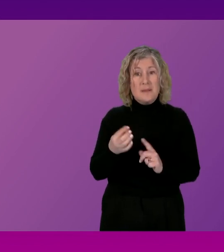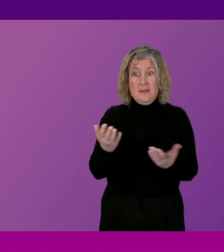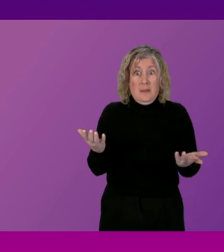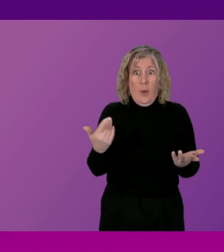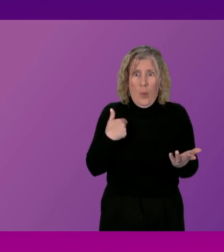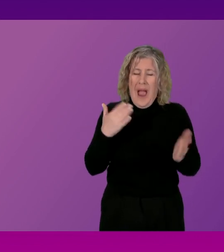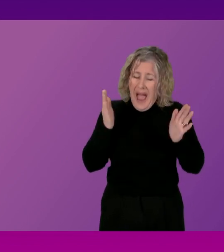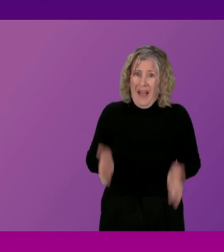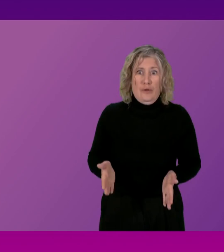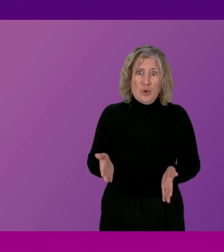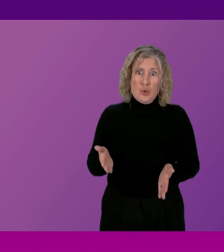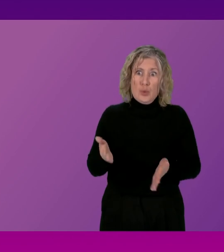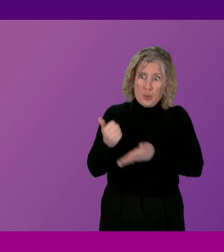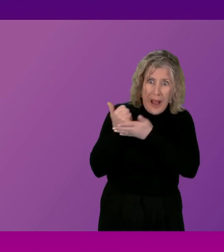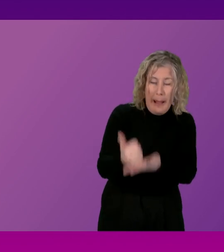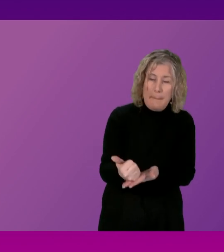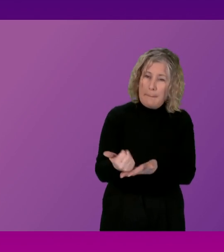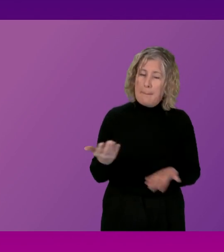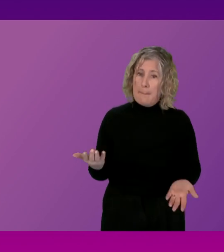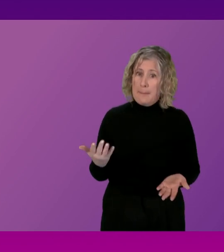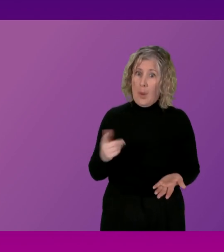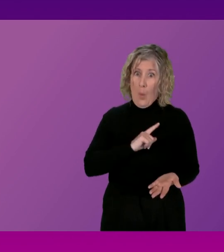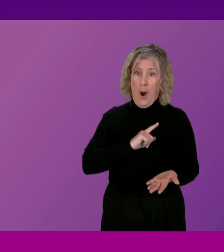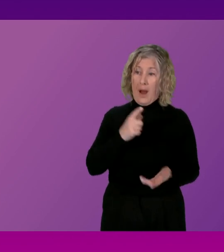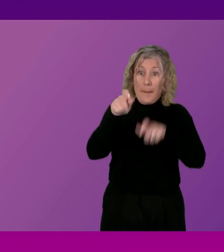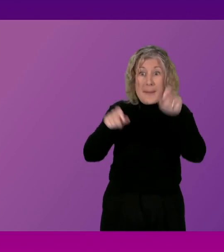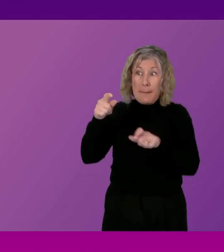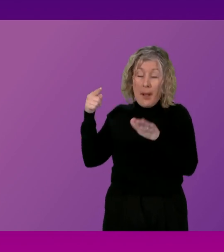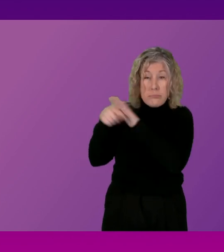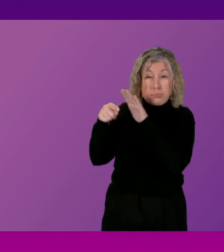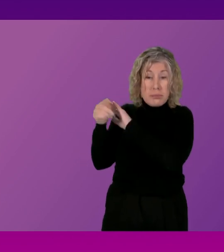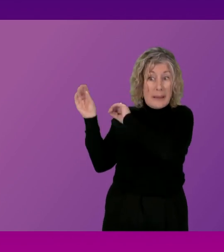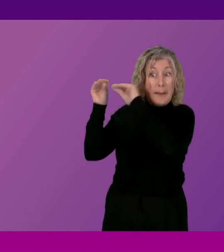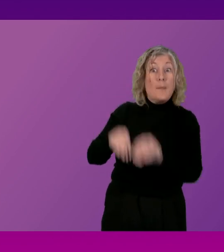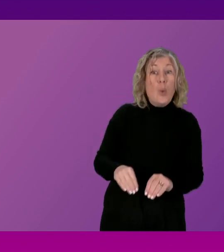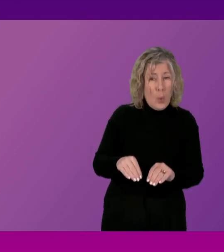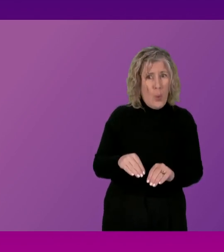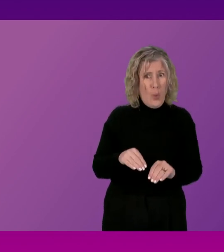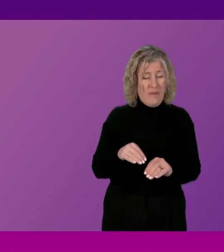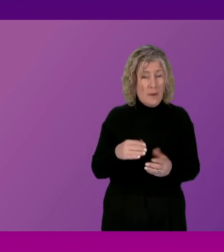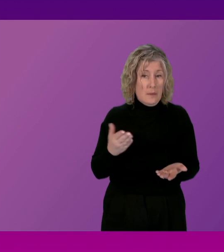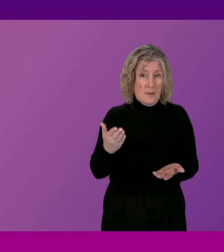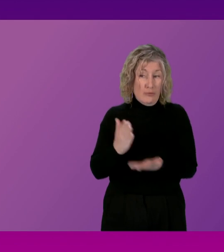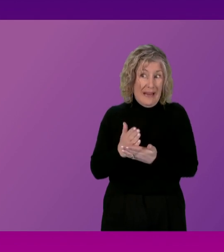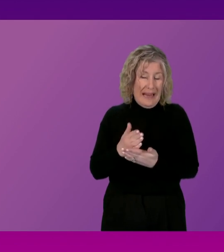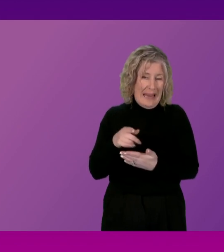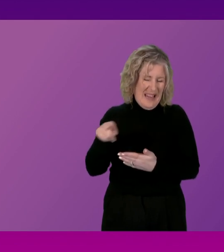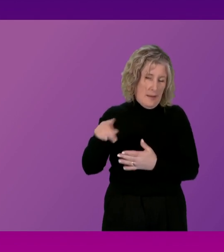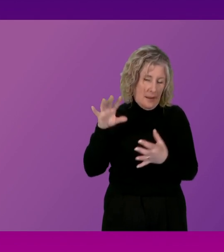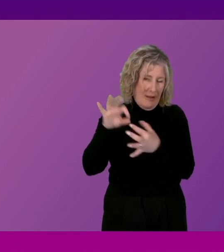to step in here because asylum seekers—the origin, of course, of this question—are